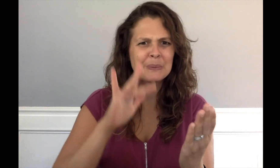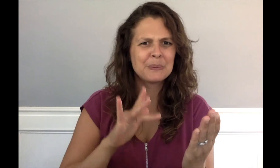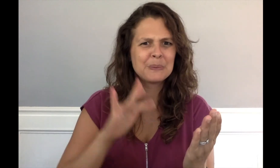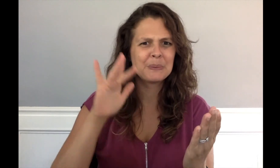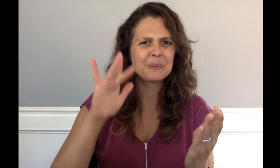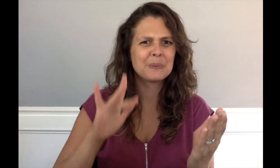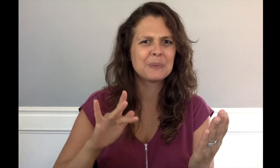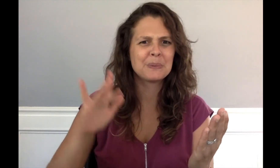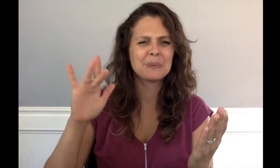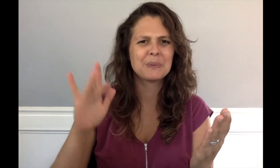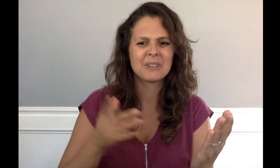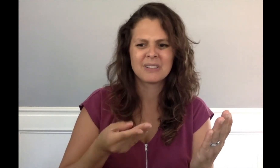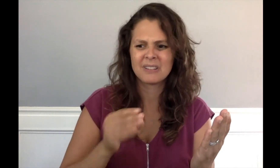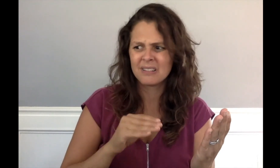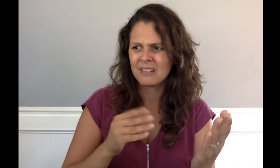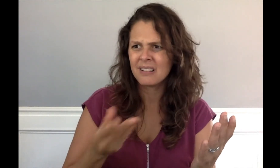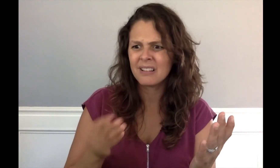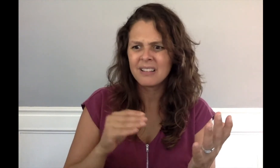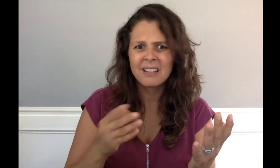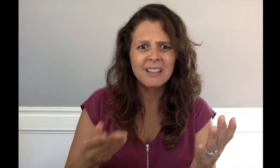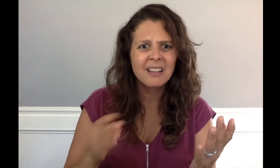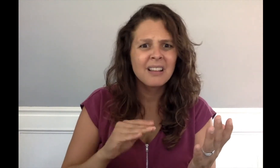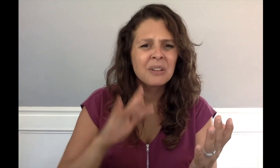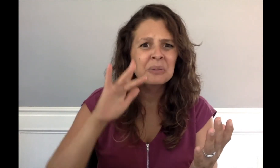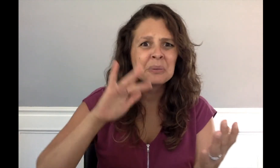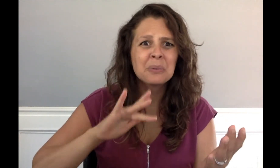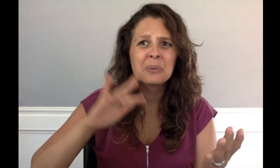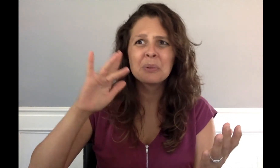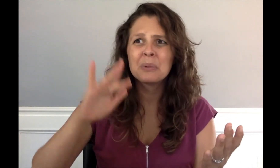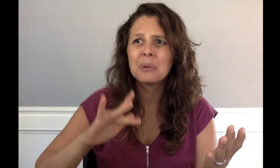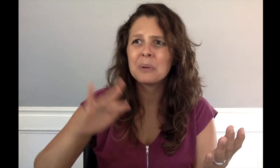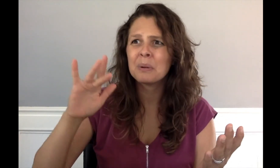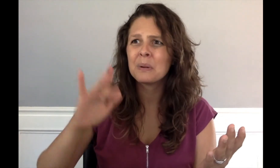Blank pages.